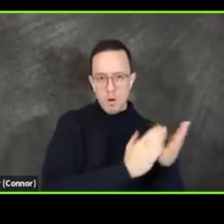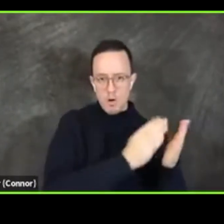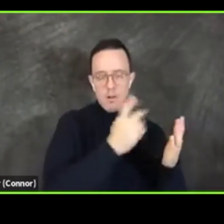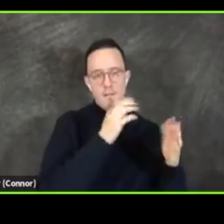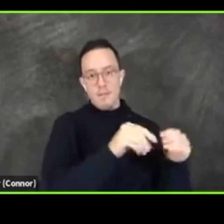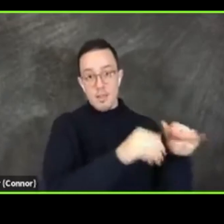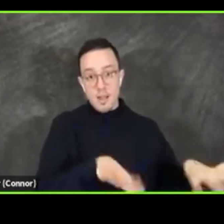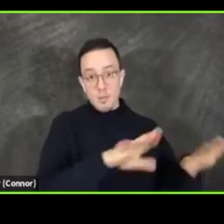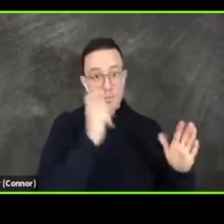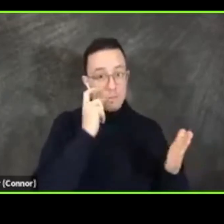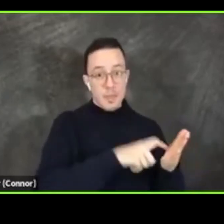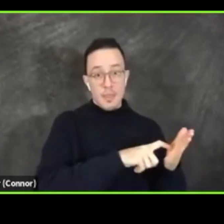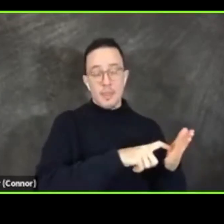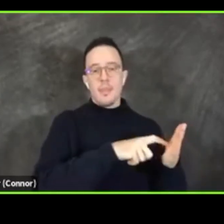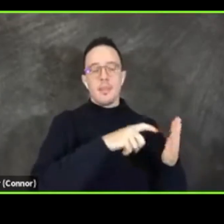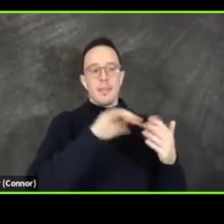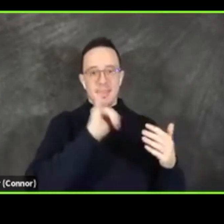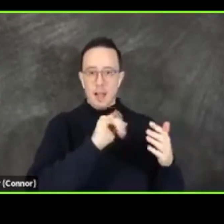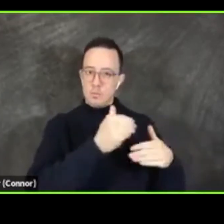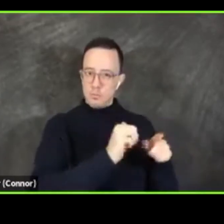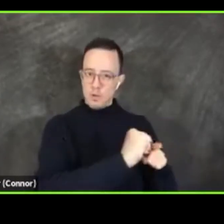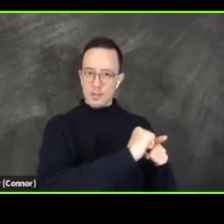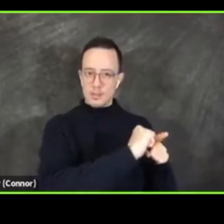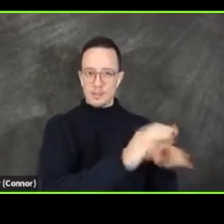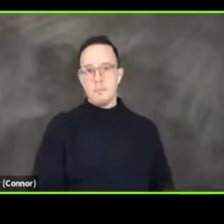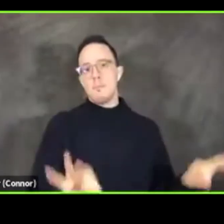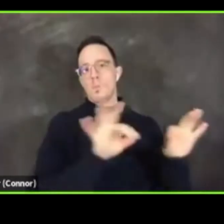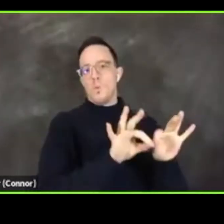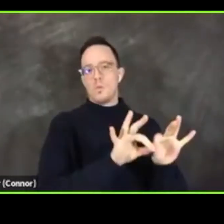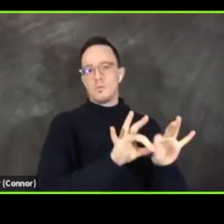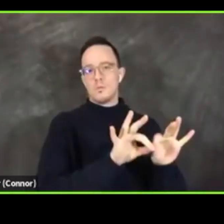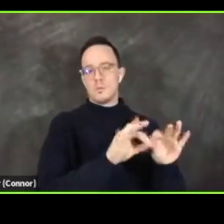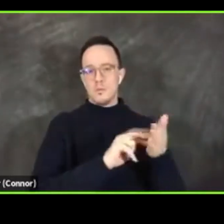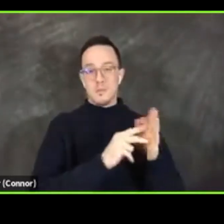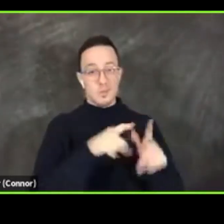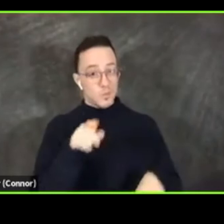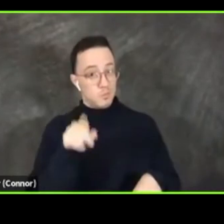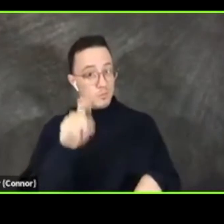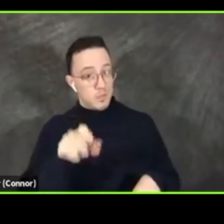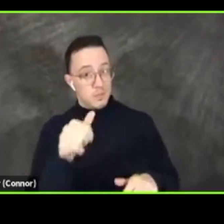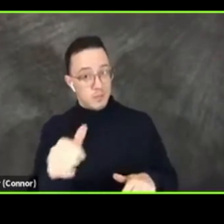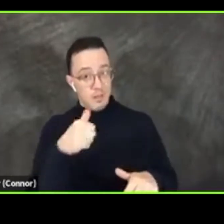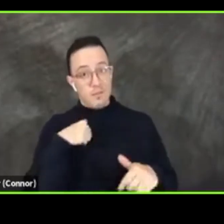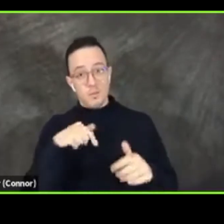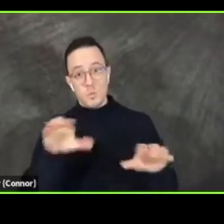ACKNOWLEDGMENT ITSELF. MOREOVER, WE'VE UNDERSTOOD THAT THERE IS NO ARRIVAL POINT.